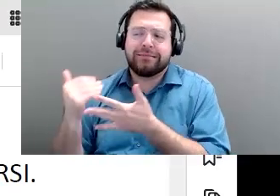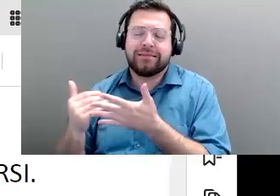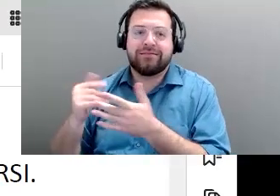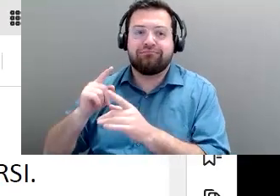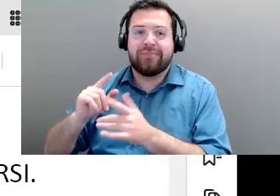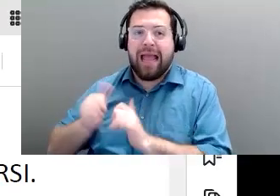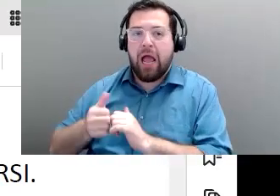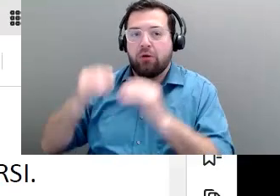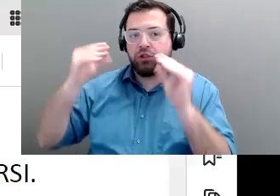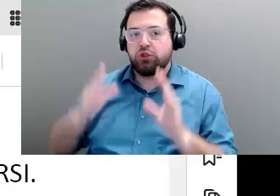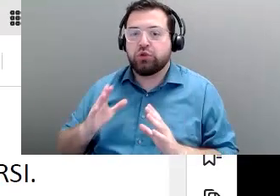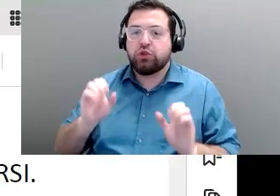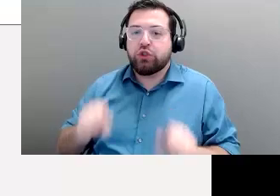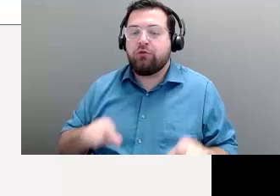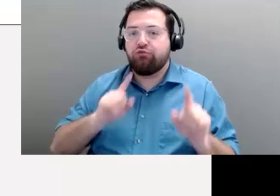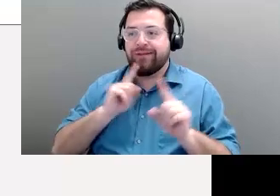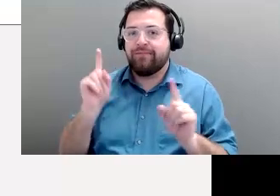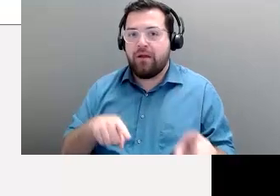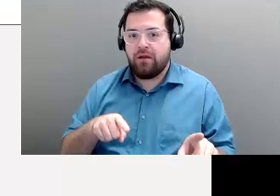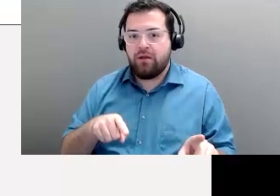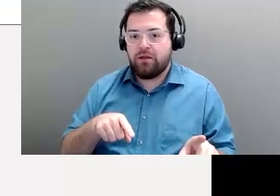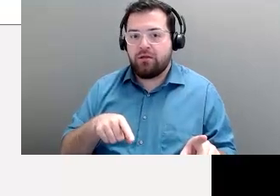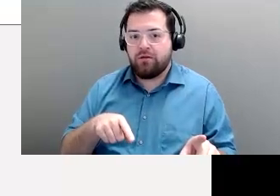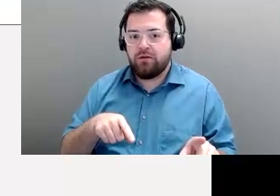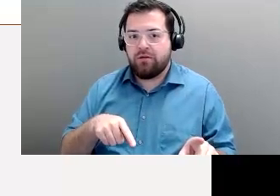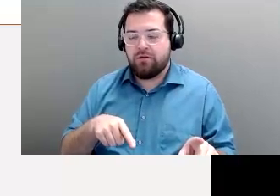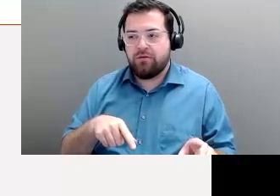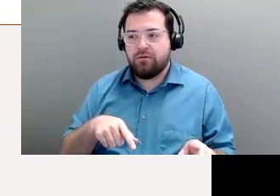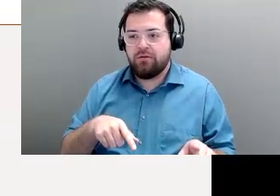Make some, you know, regular and substantive interaction